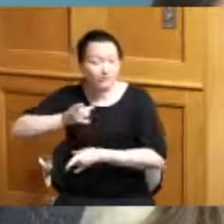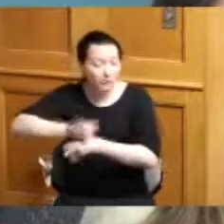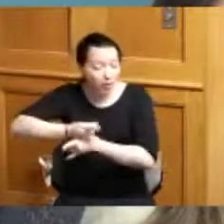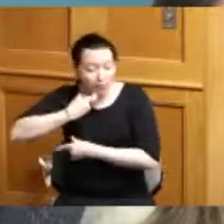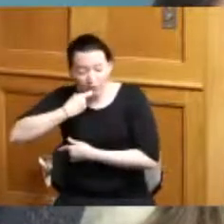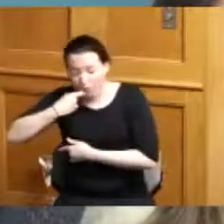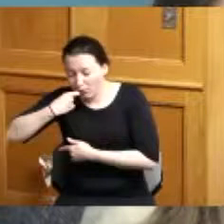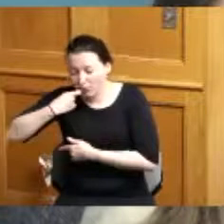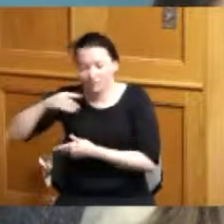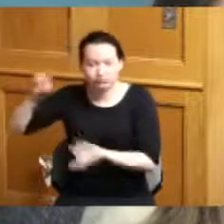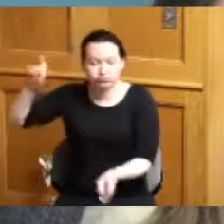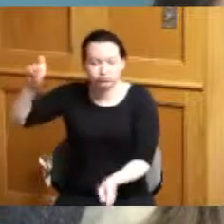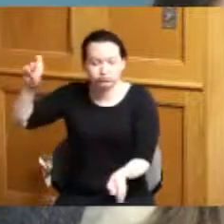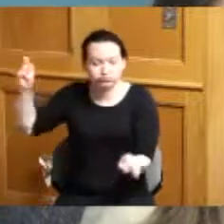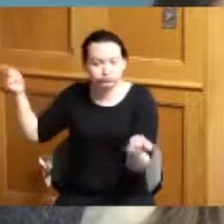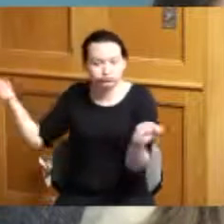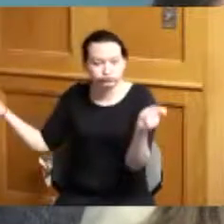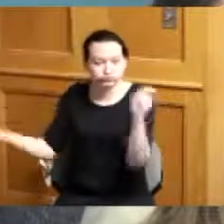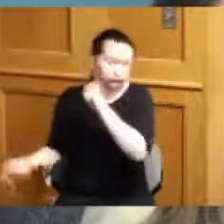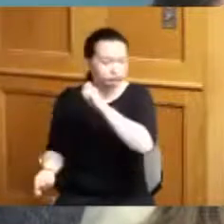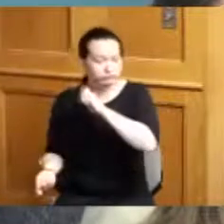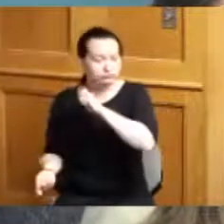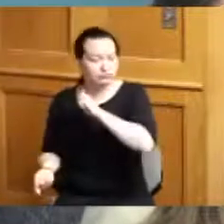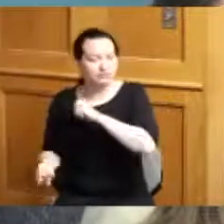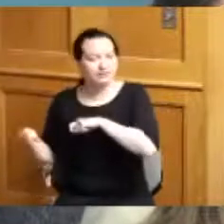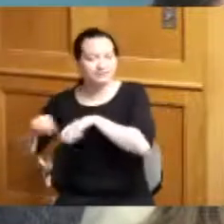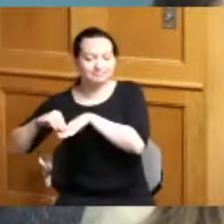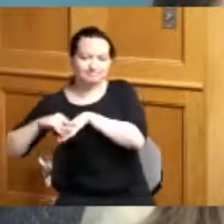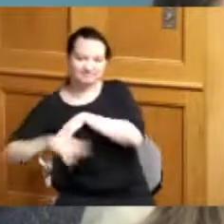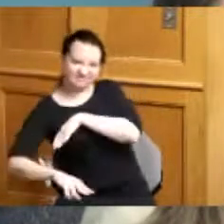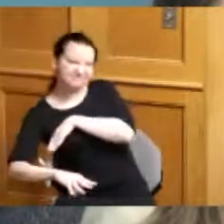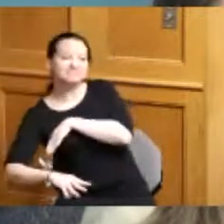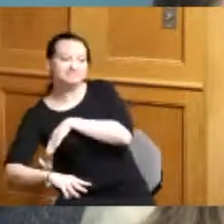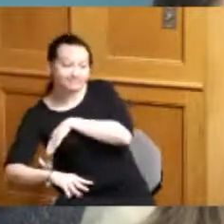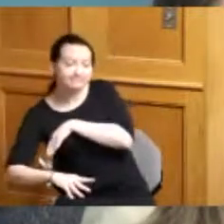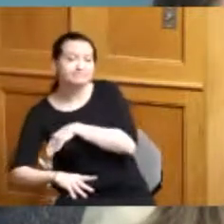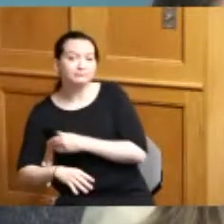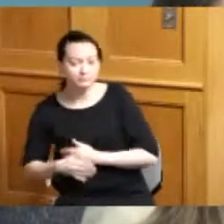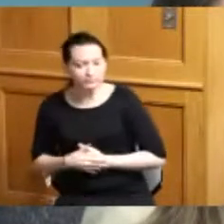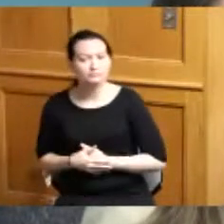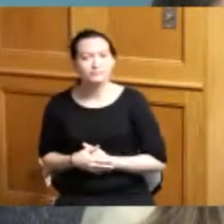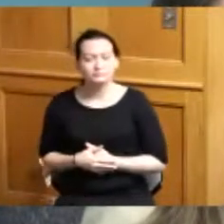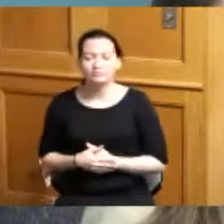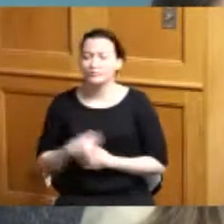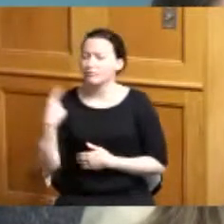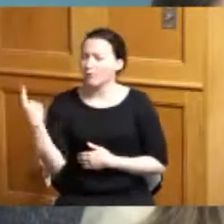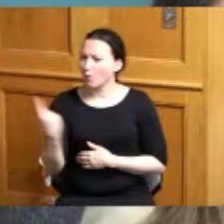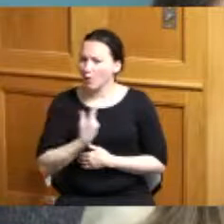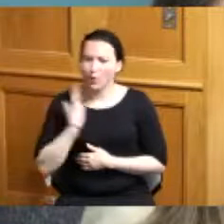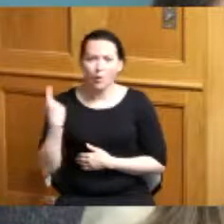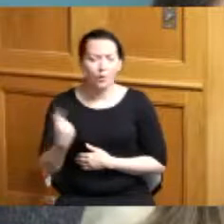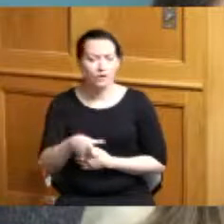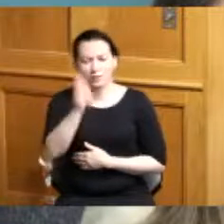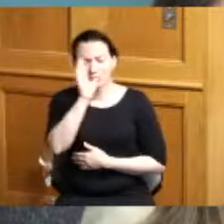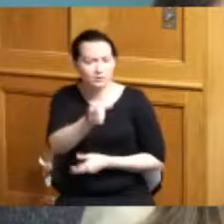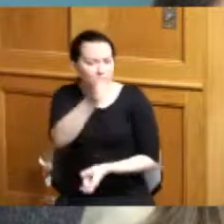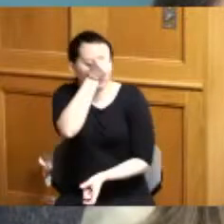transformed and he was part of that transformation and so certainly he will always be remembered for